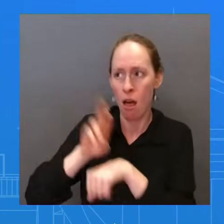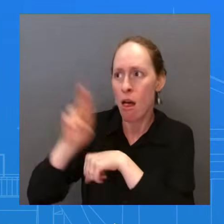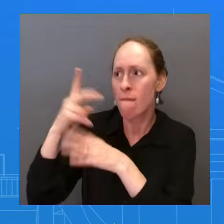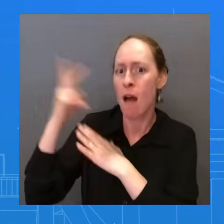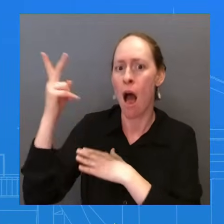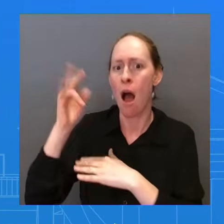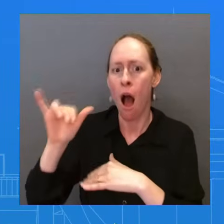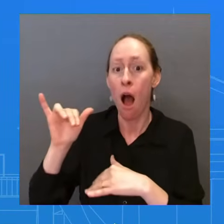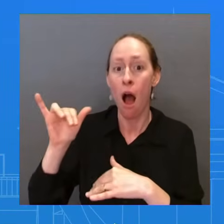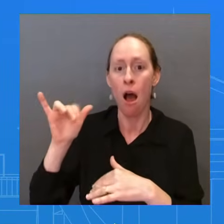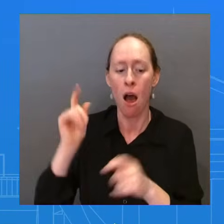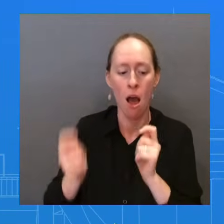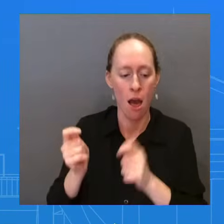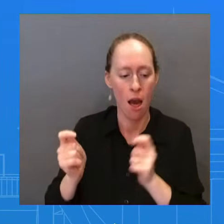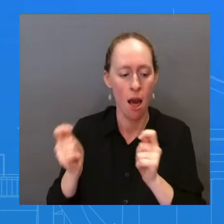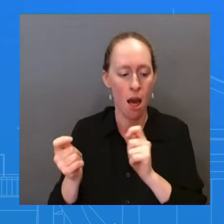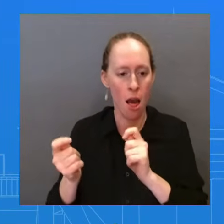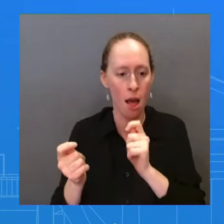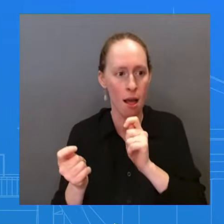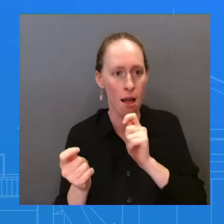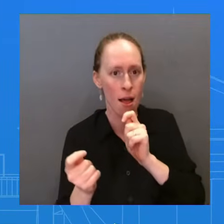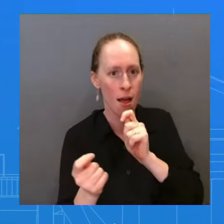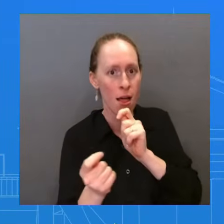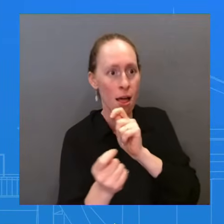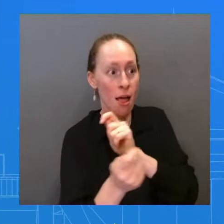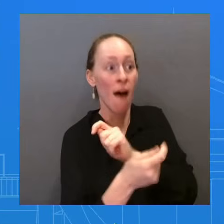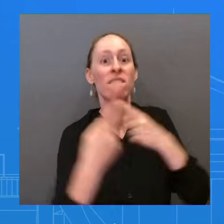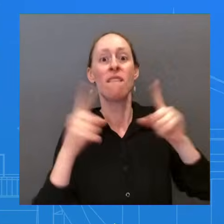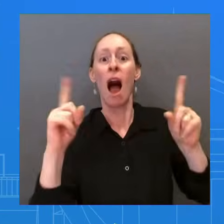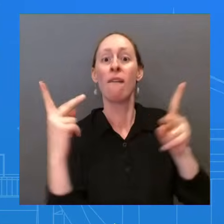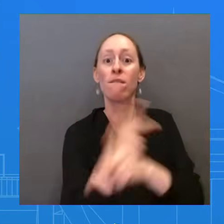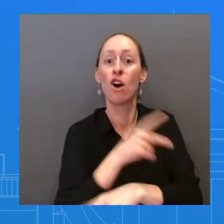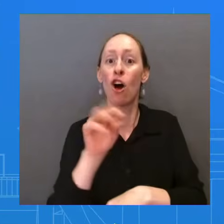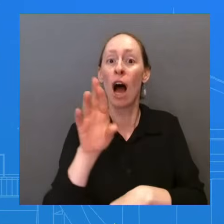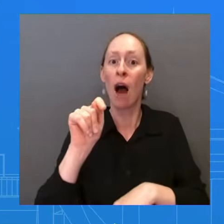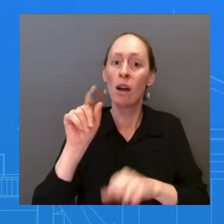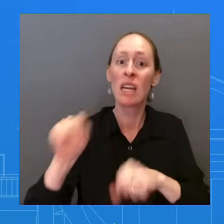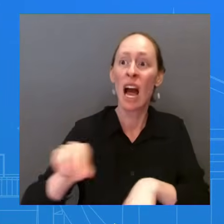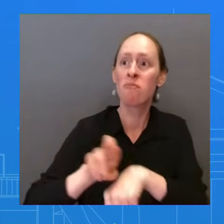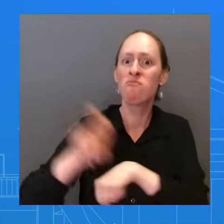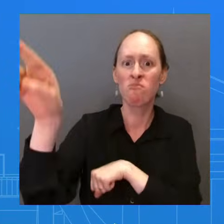and they continue to develop military capabilities that are a threat not only on the Peninsula but to the region --